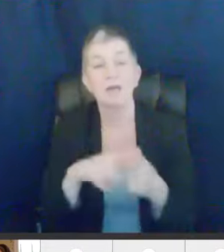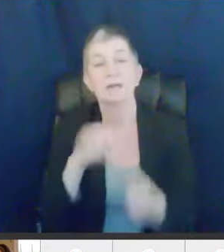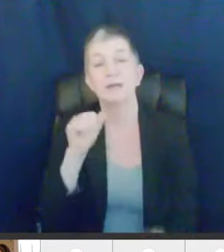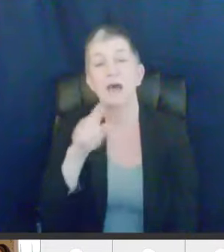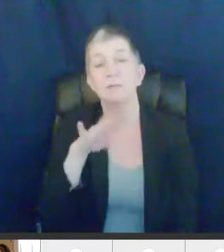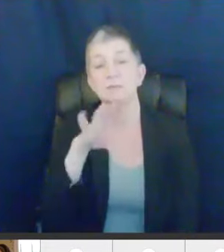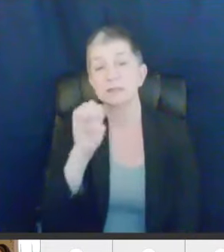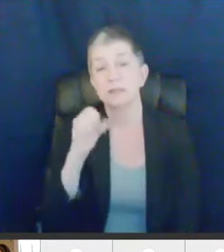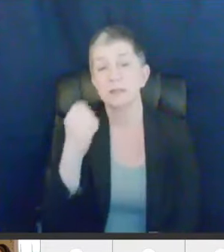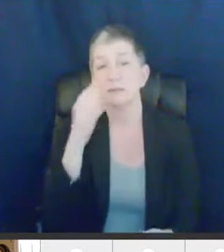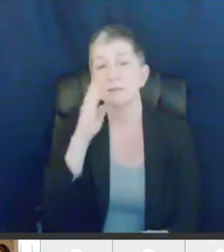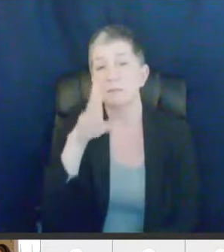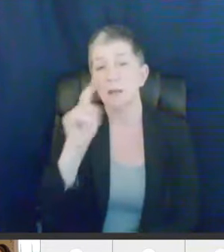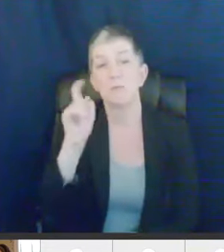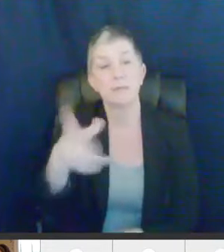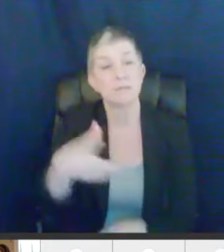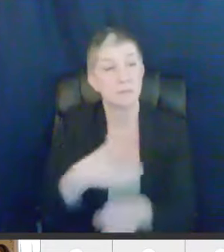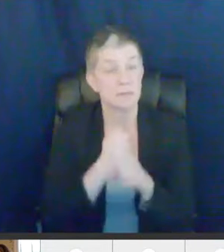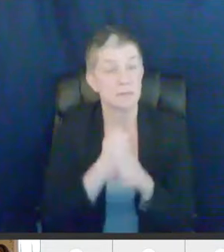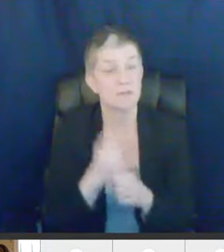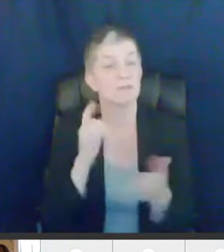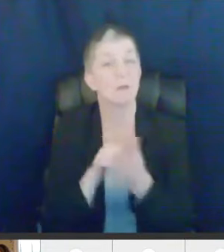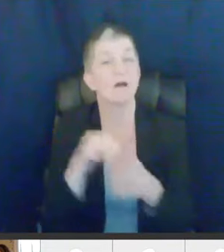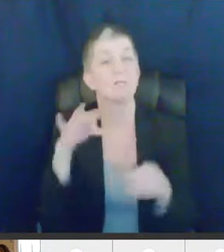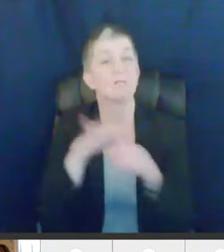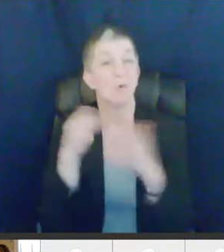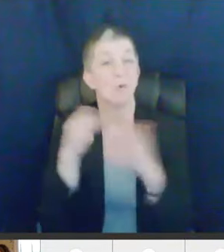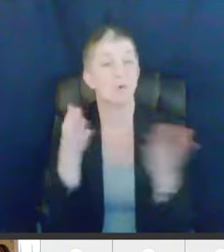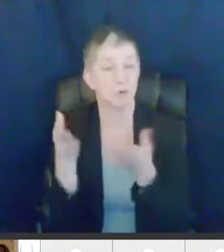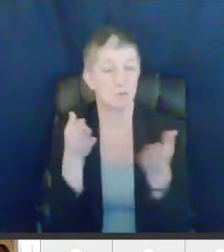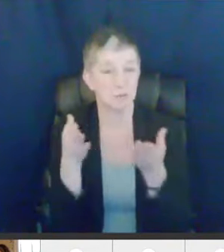montgomery county office of voter services or in one of the drop-off boxes